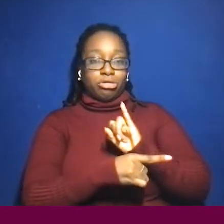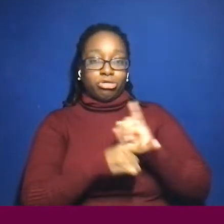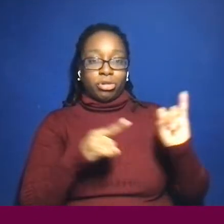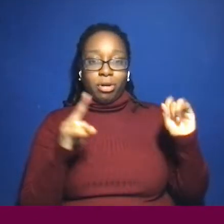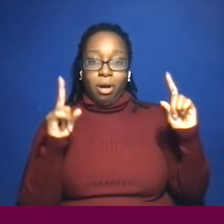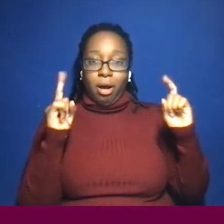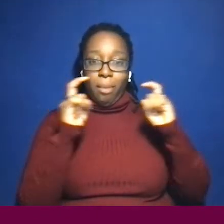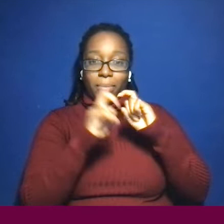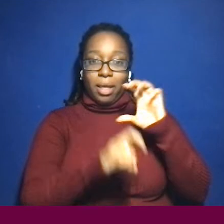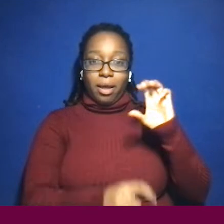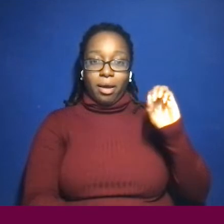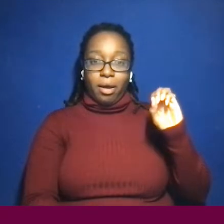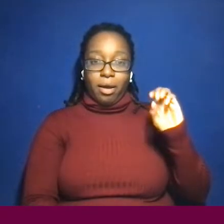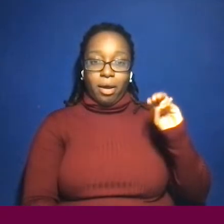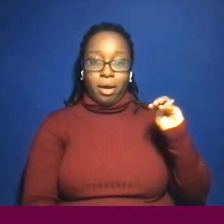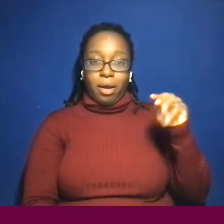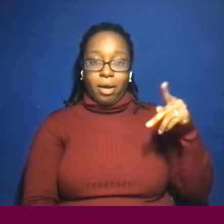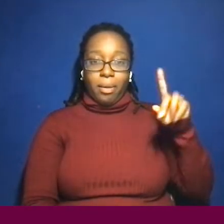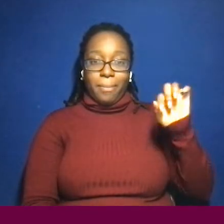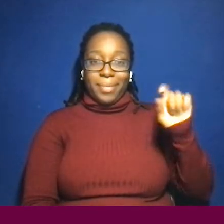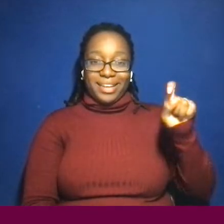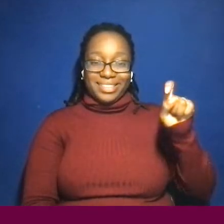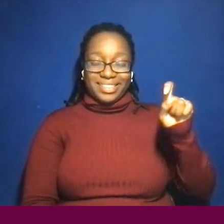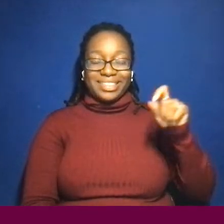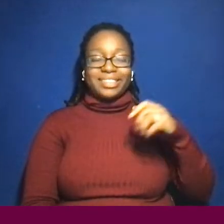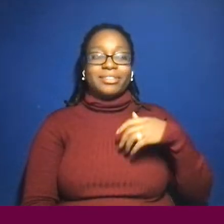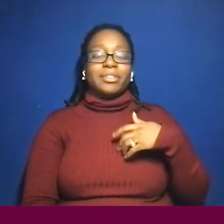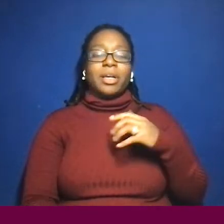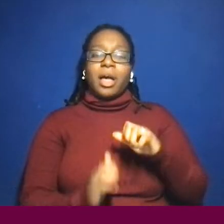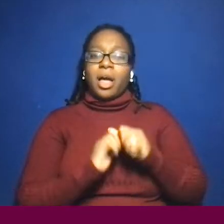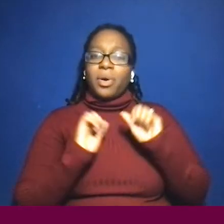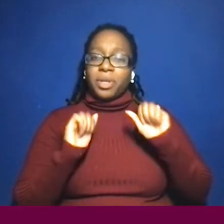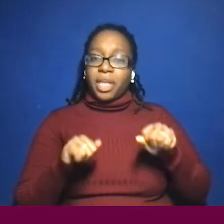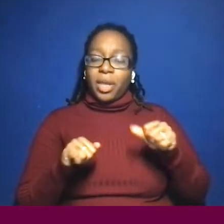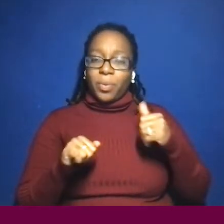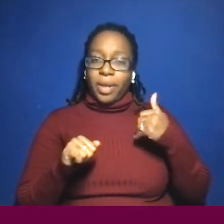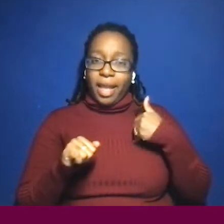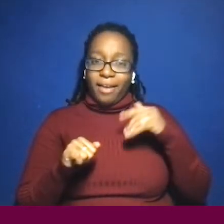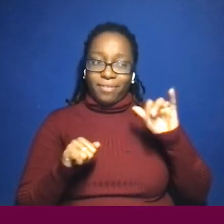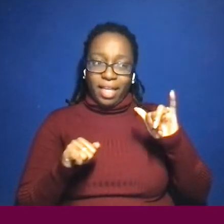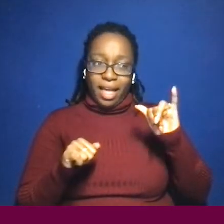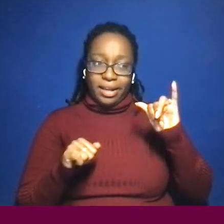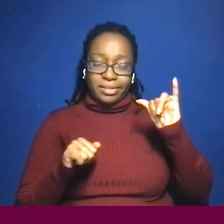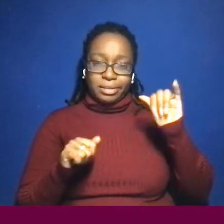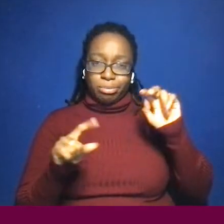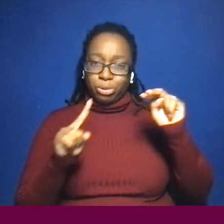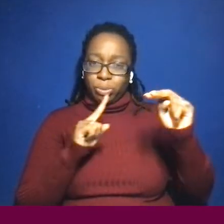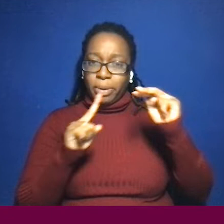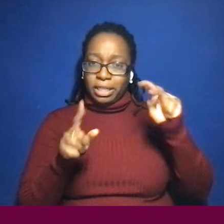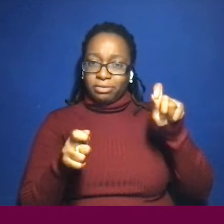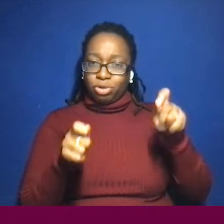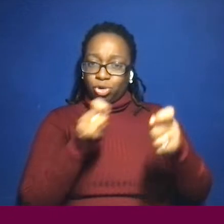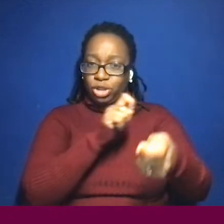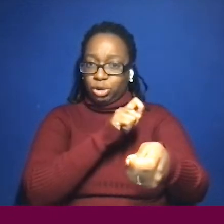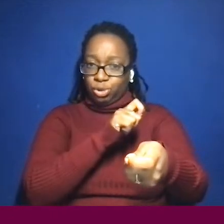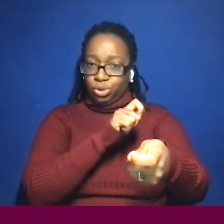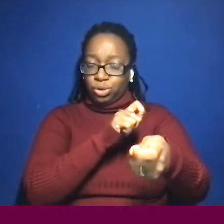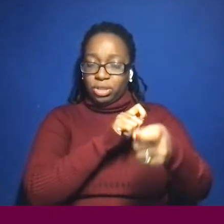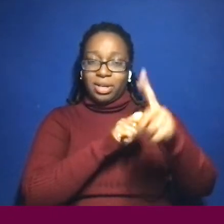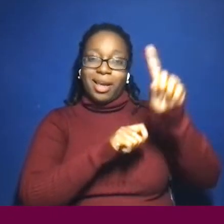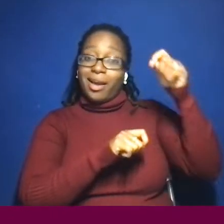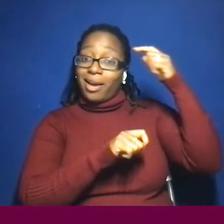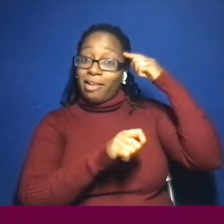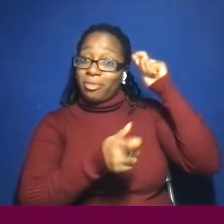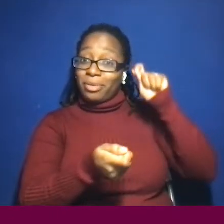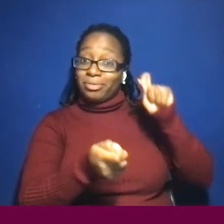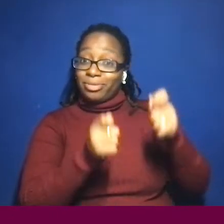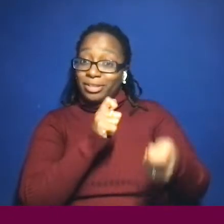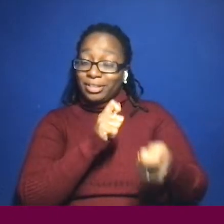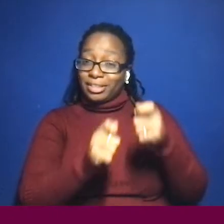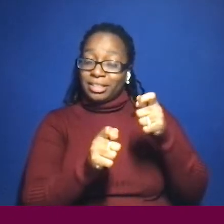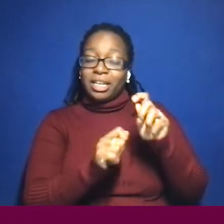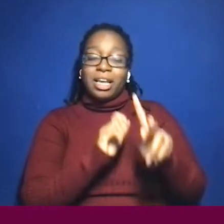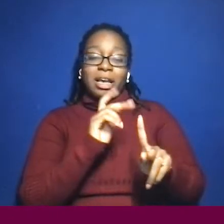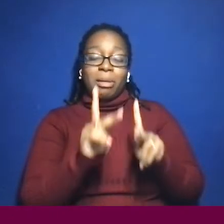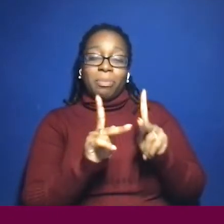and move government to shift that paradigm so that the people most disproportionately experiencing